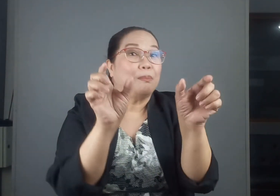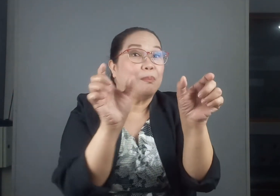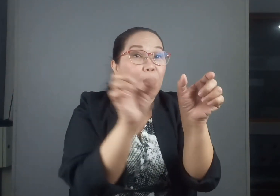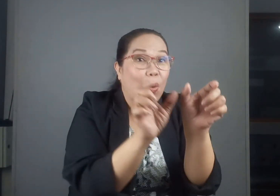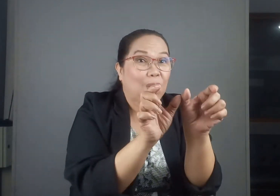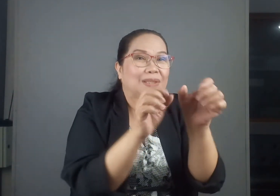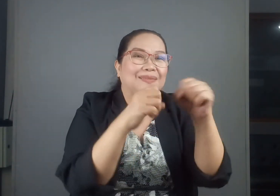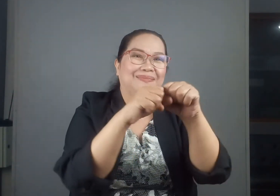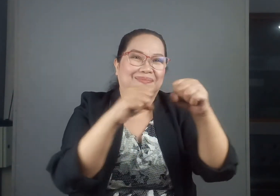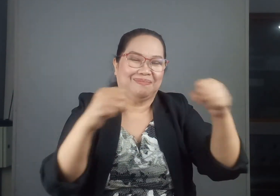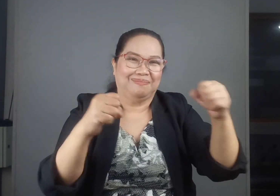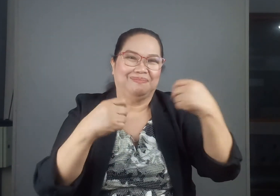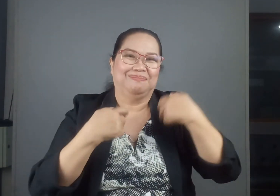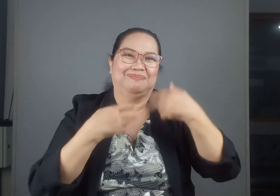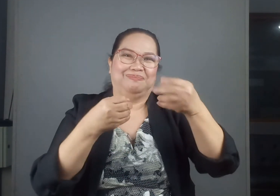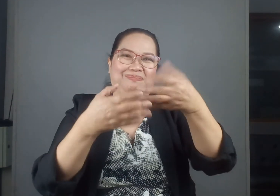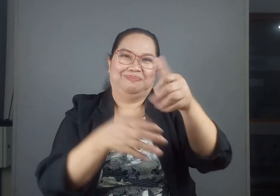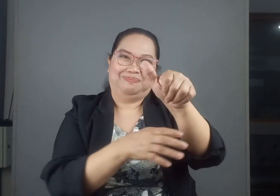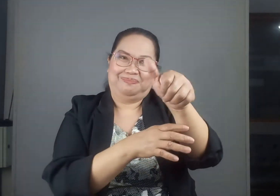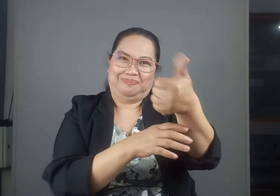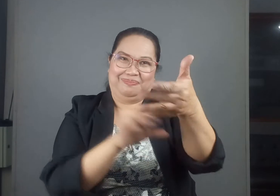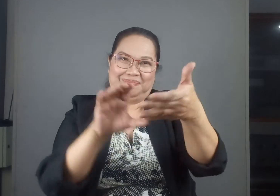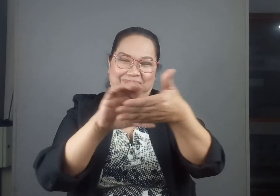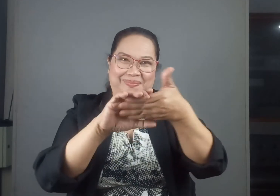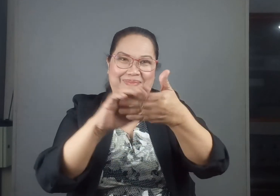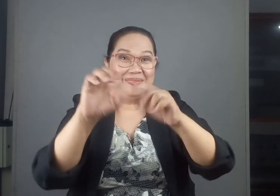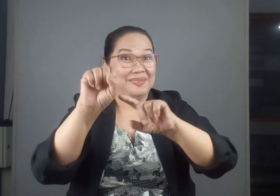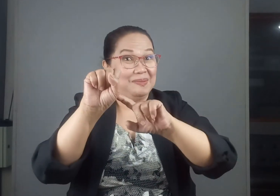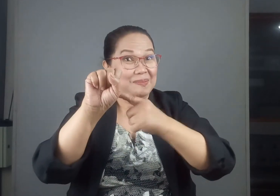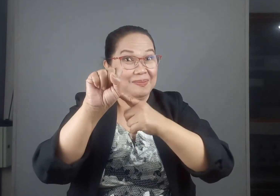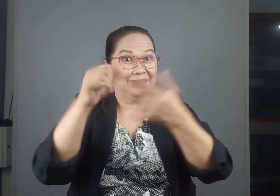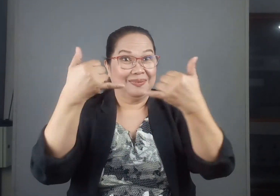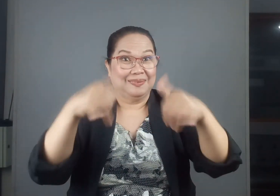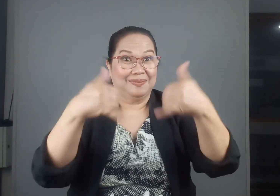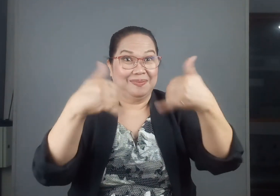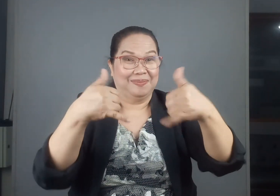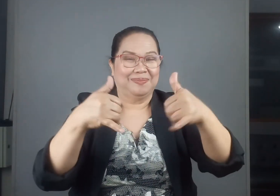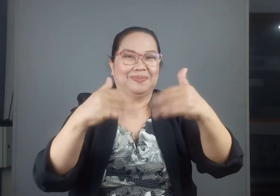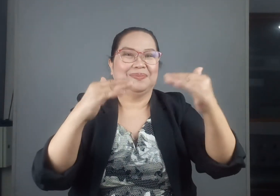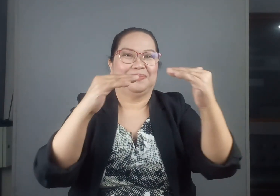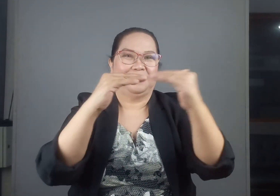Players are handed out 10 word cards at the beginning of the game. An equal number of cards will